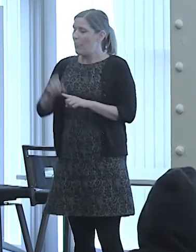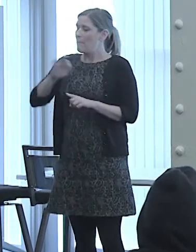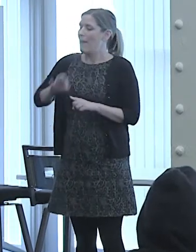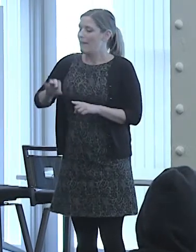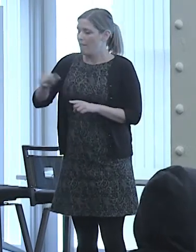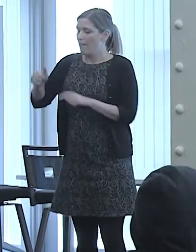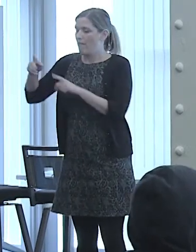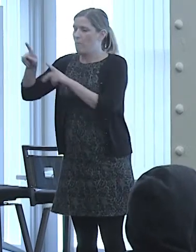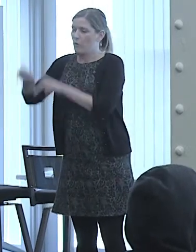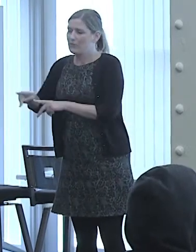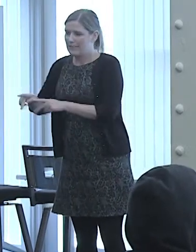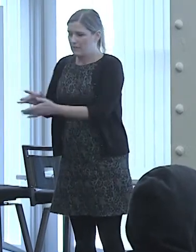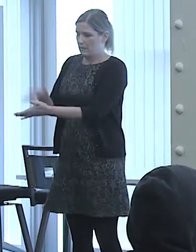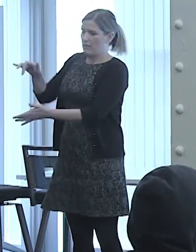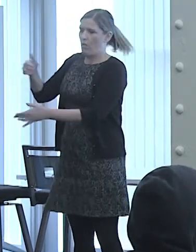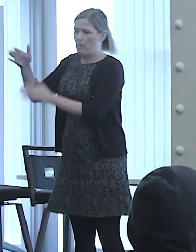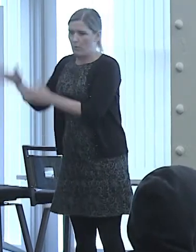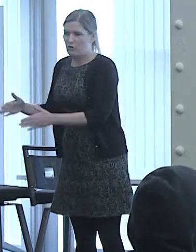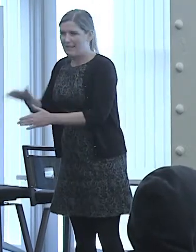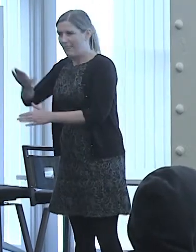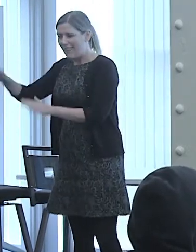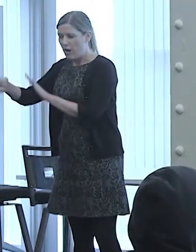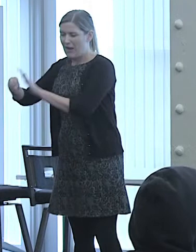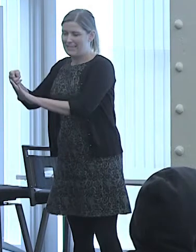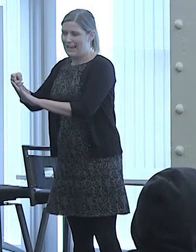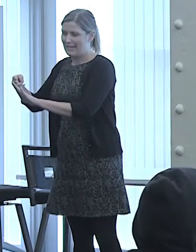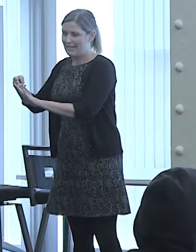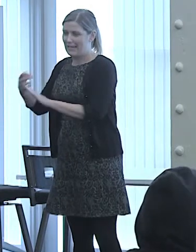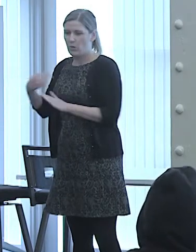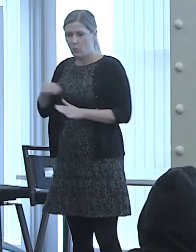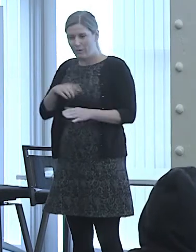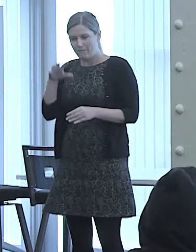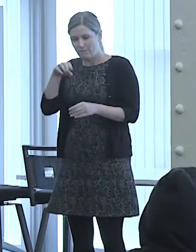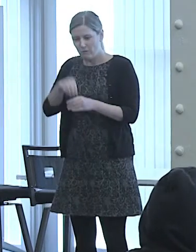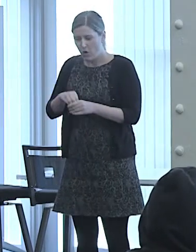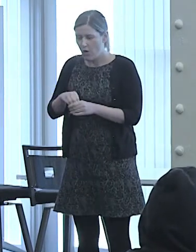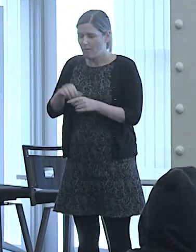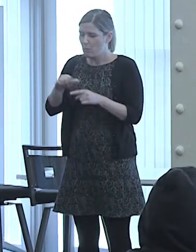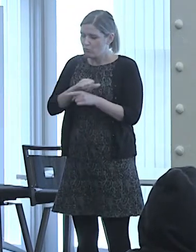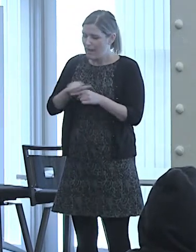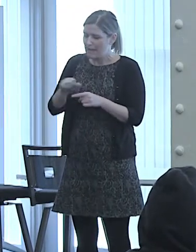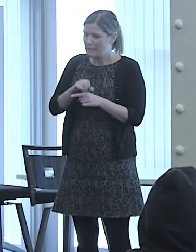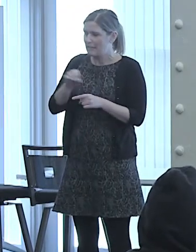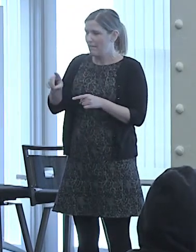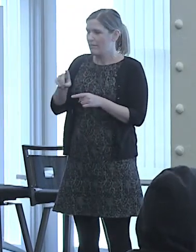All we've done is engaged in the art and practice of disavowal.